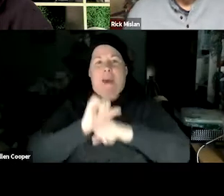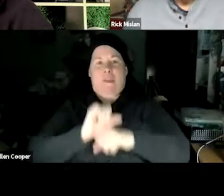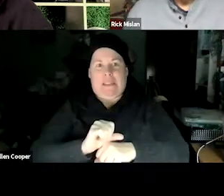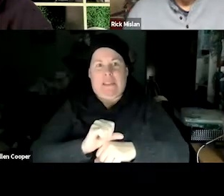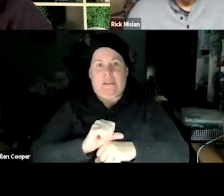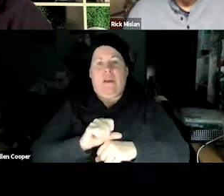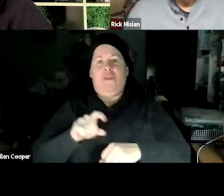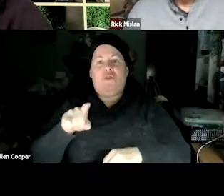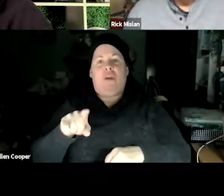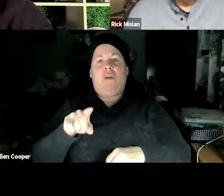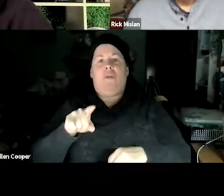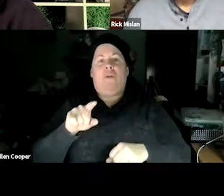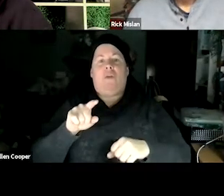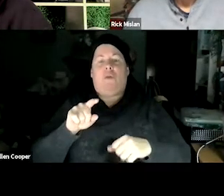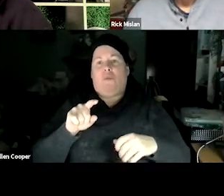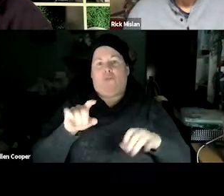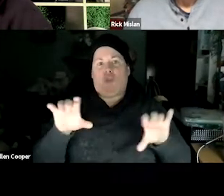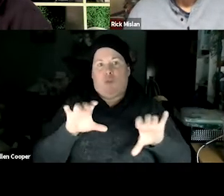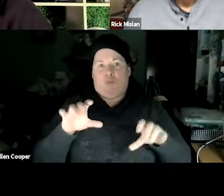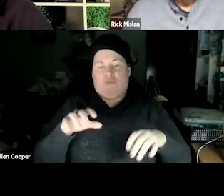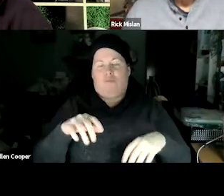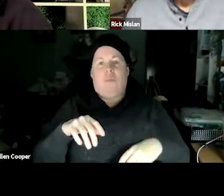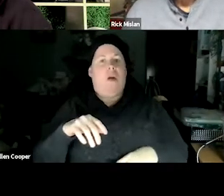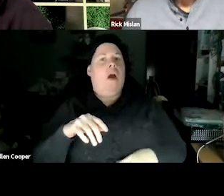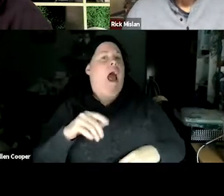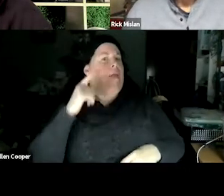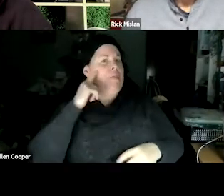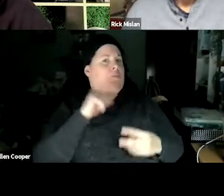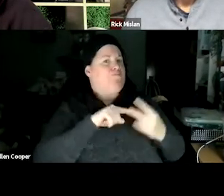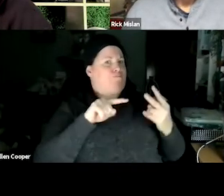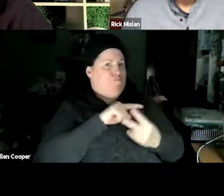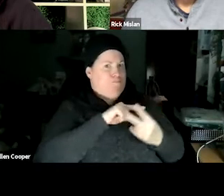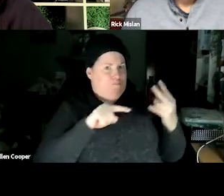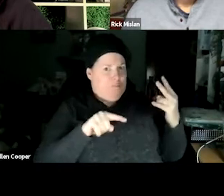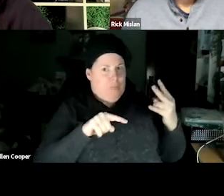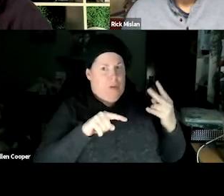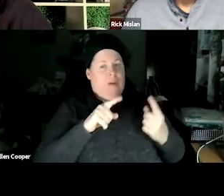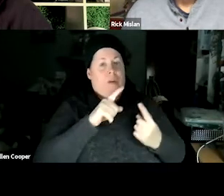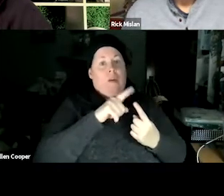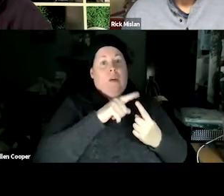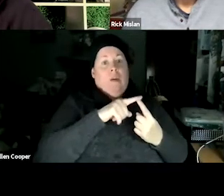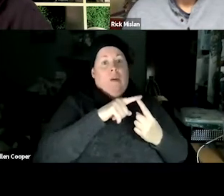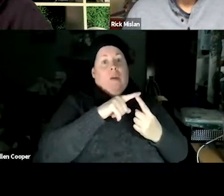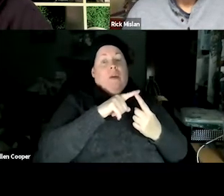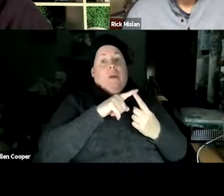CalebBarlow: Okay. So I think a couple of things. CalebBarlow: So, um, you know, I think my biggest recommendation for someone entering the field is